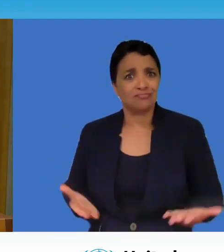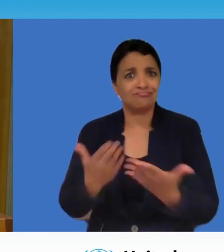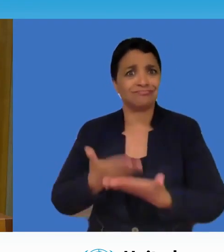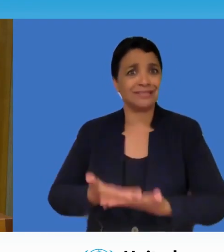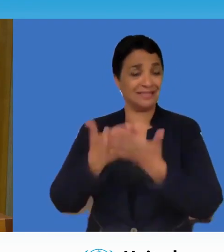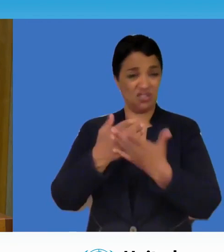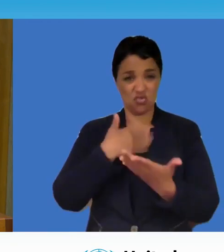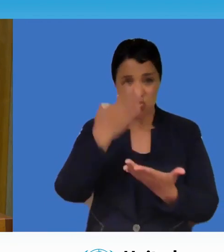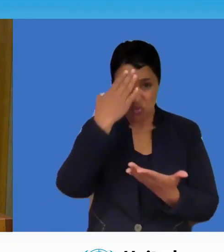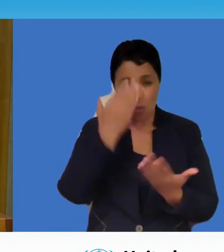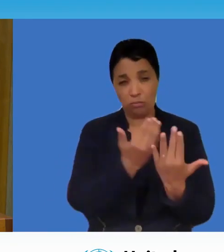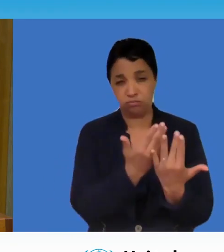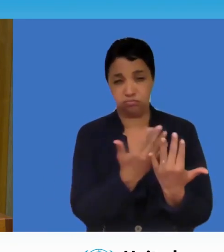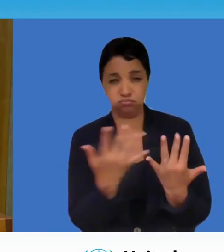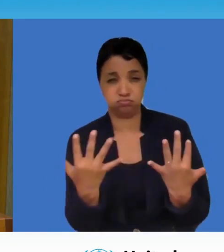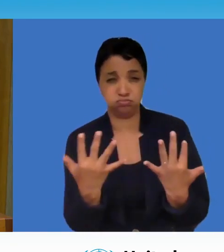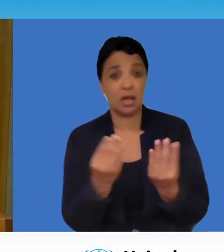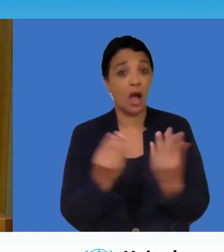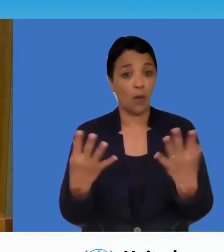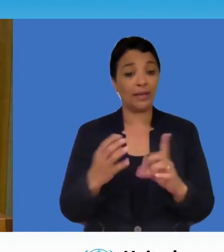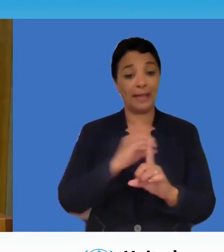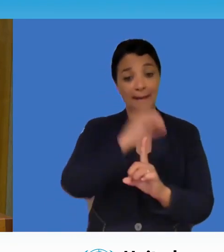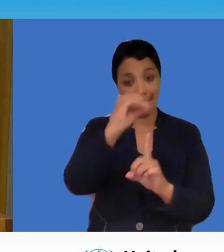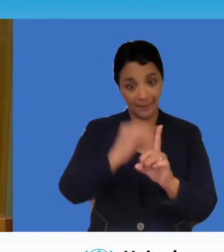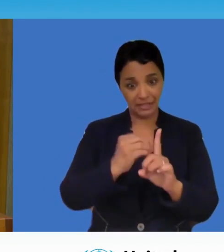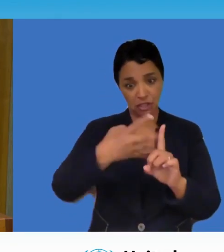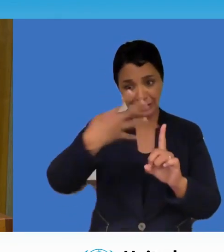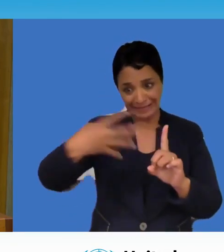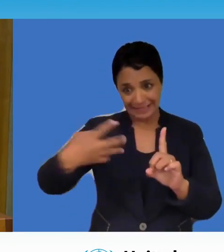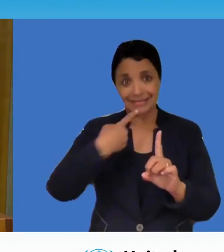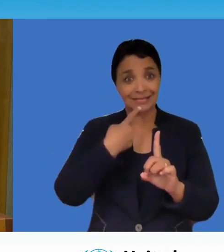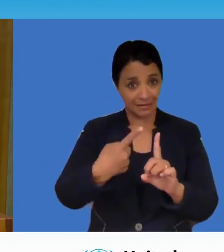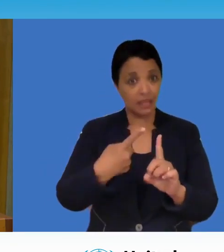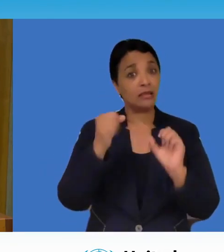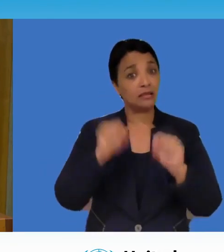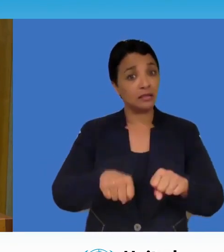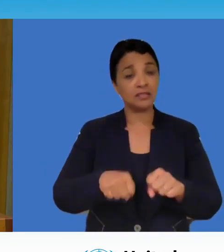assistance we know we hear the numbers all the time there are statistics that show that